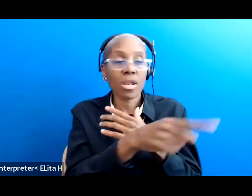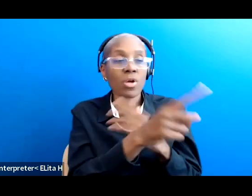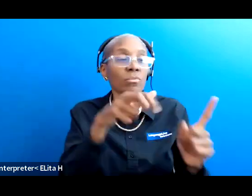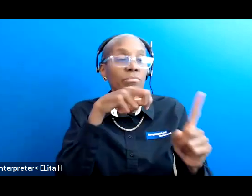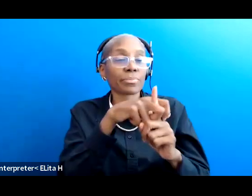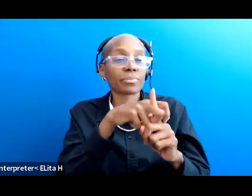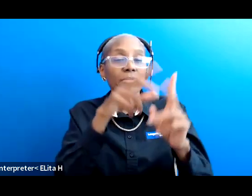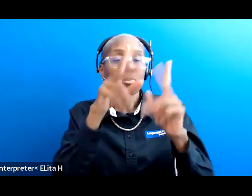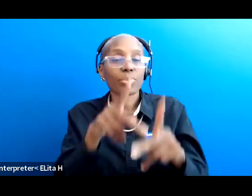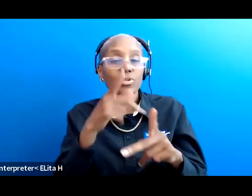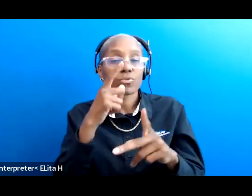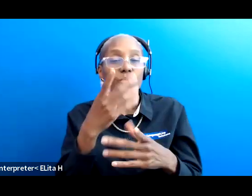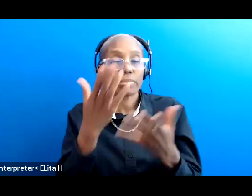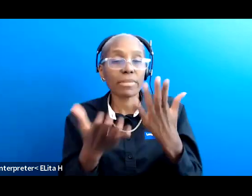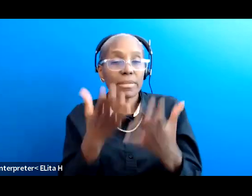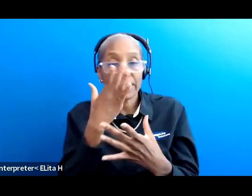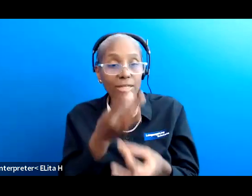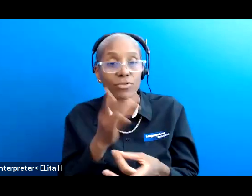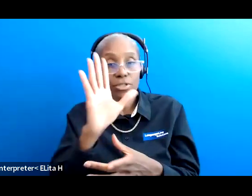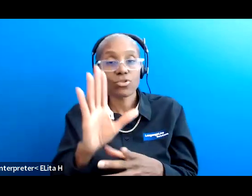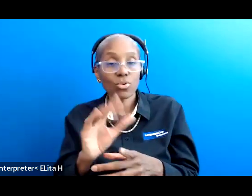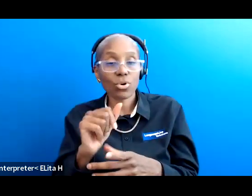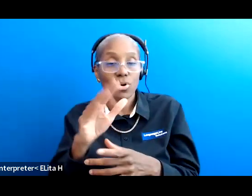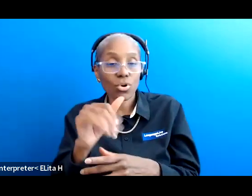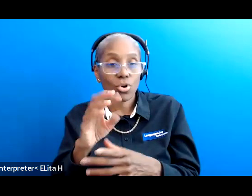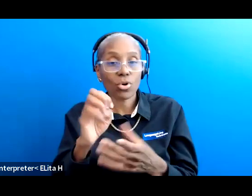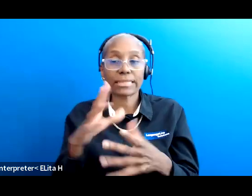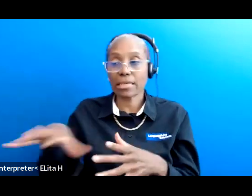might be interested in your cause that can champion that for you?